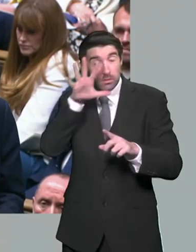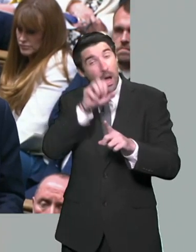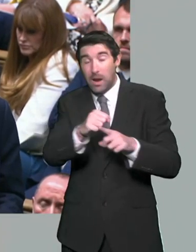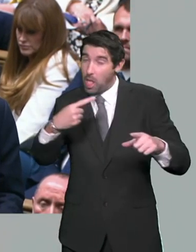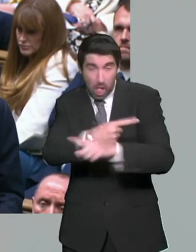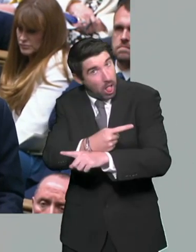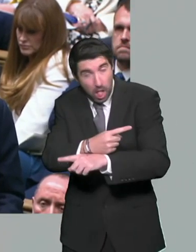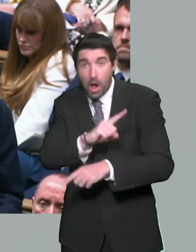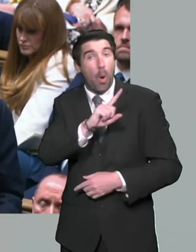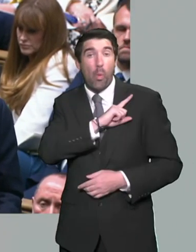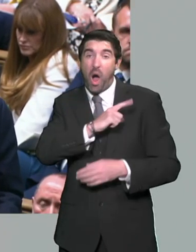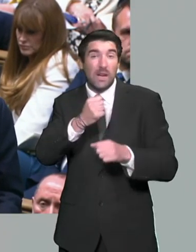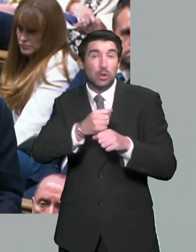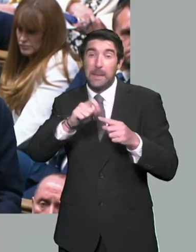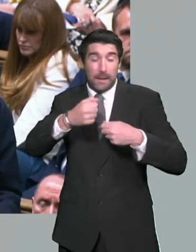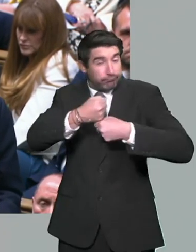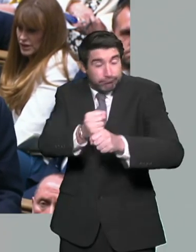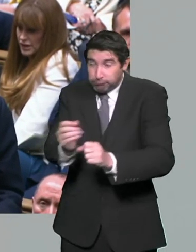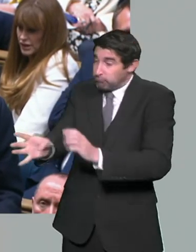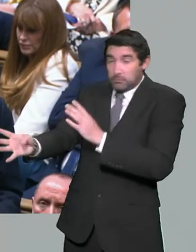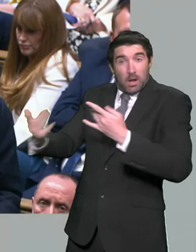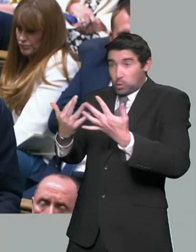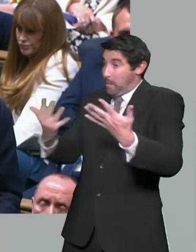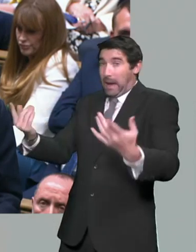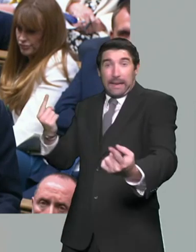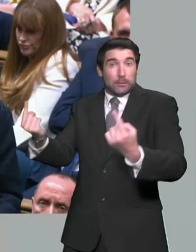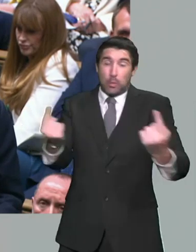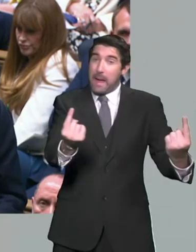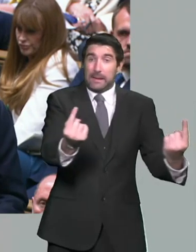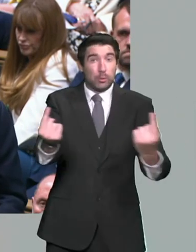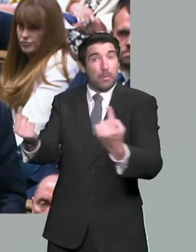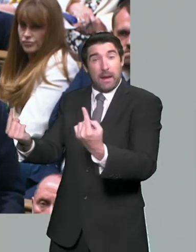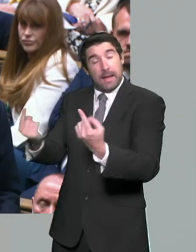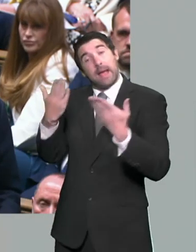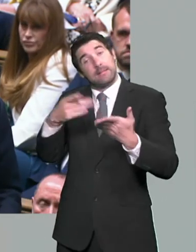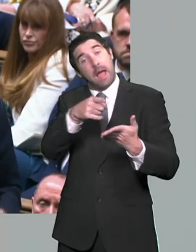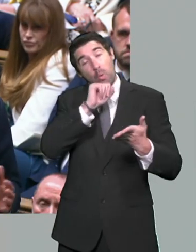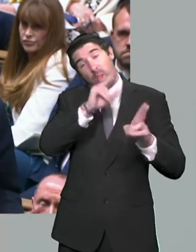Getting this right is a life and death issue, so will the Prime Minister make sure that